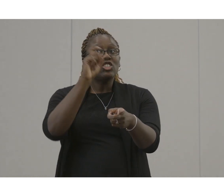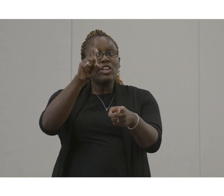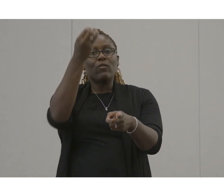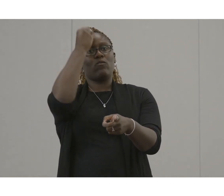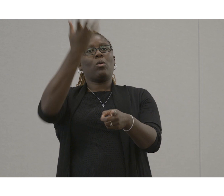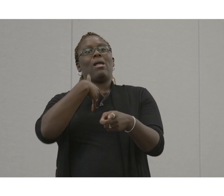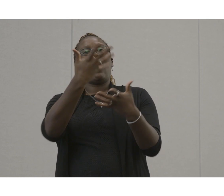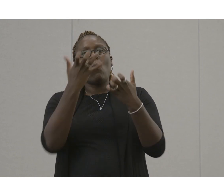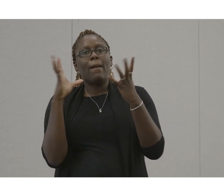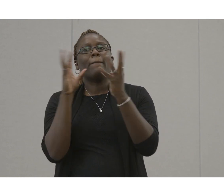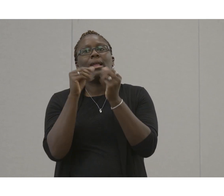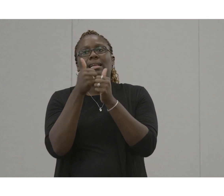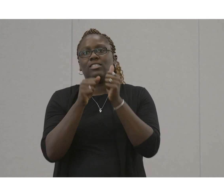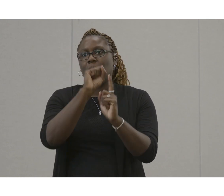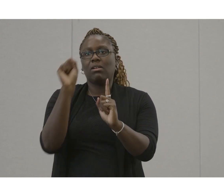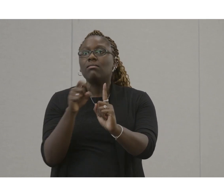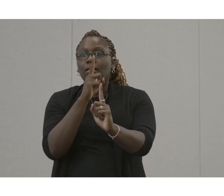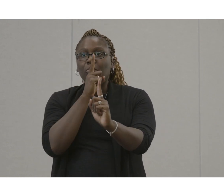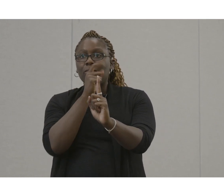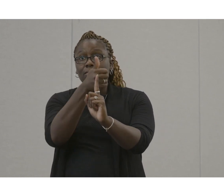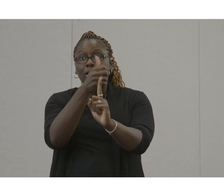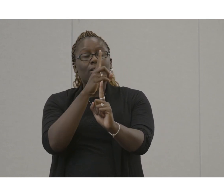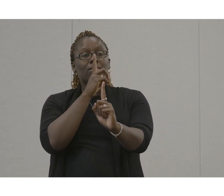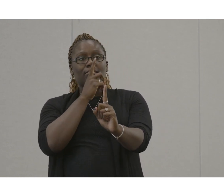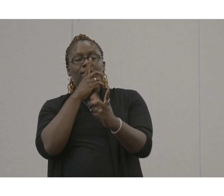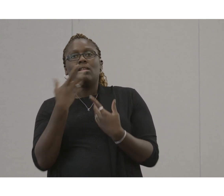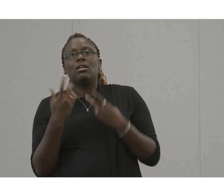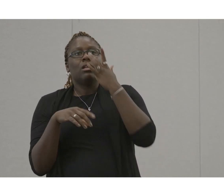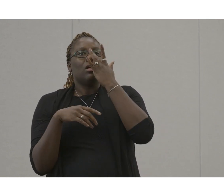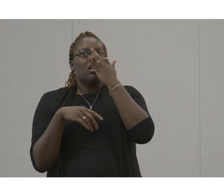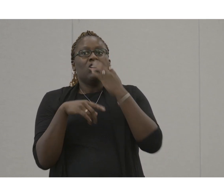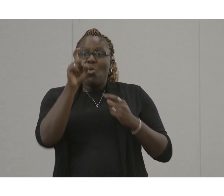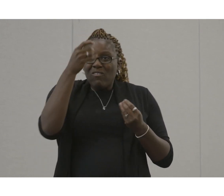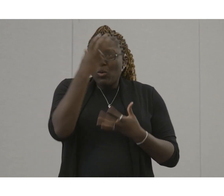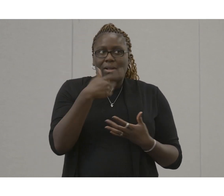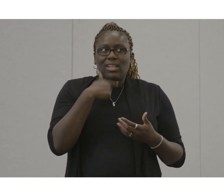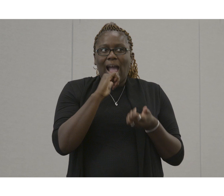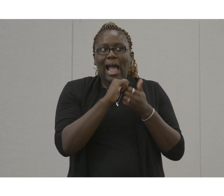mention that she expected us to meet in person each semester. How was I supposed to know that that was her expectation?